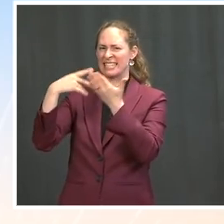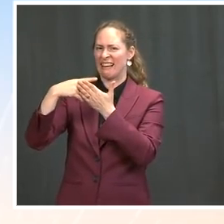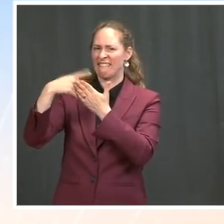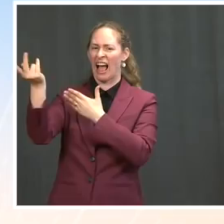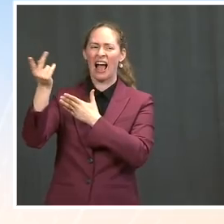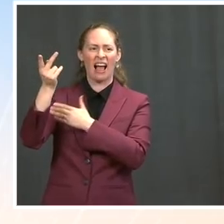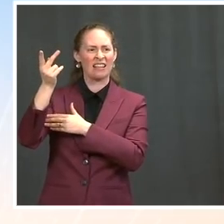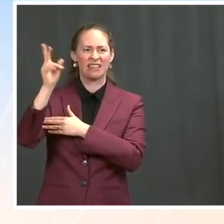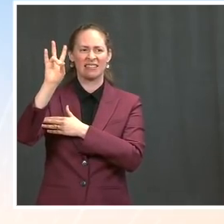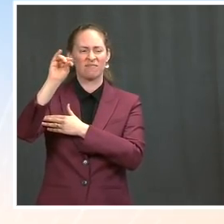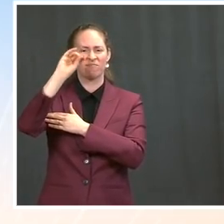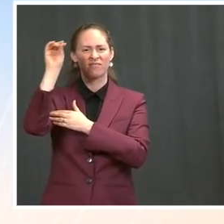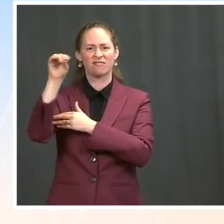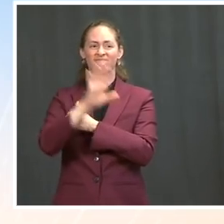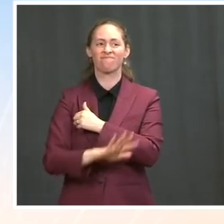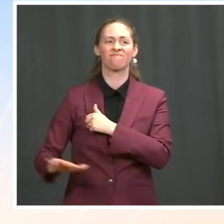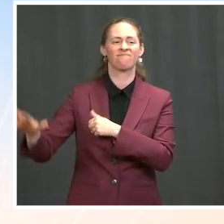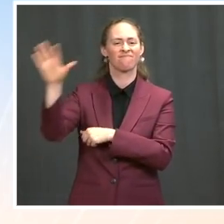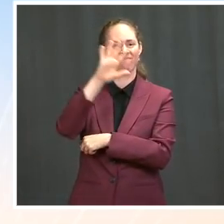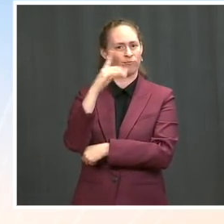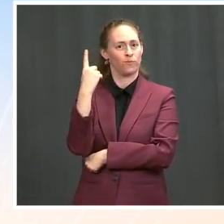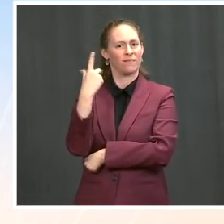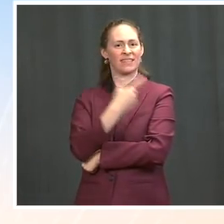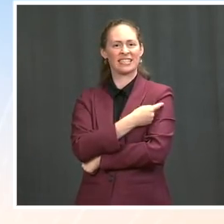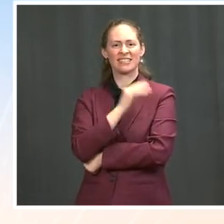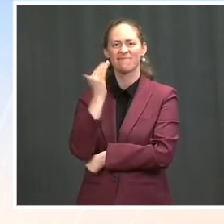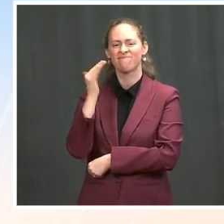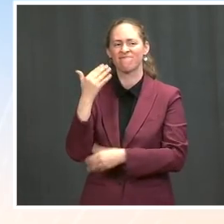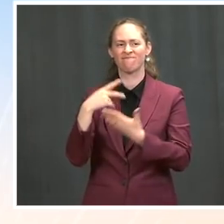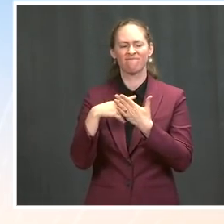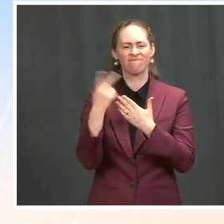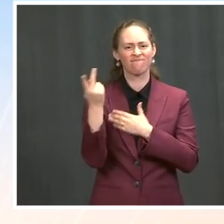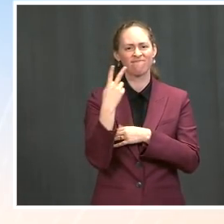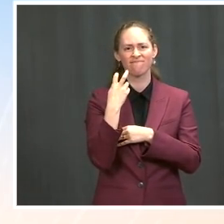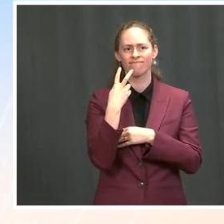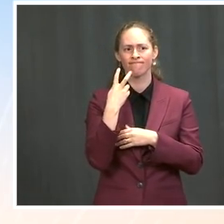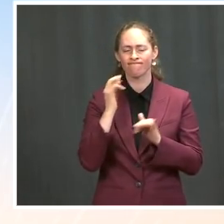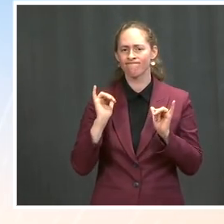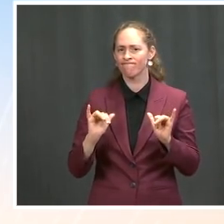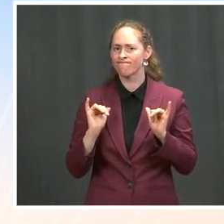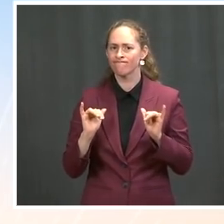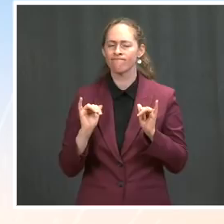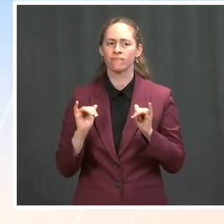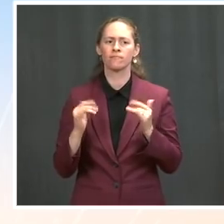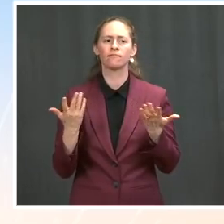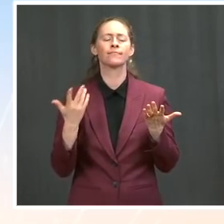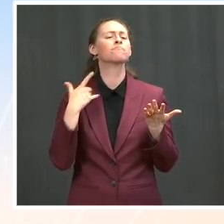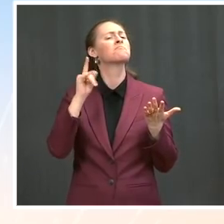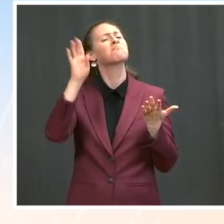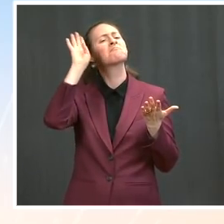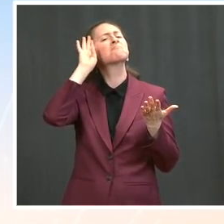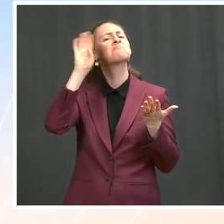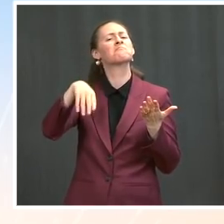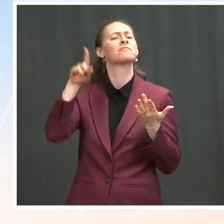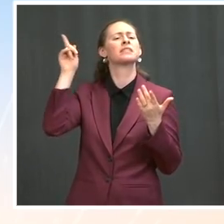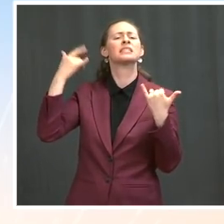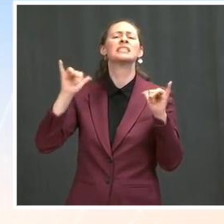at least one dose of the vaccine will be met. Of course, the administration has tried to incentivize vaccinations